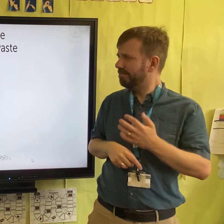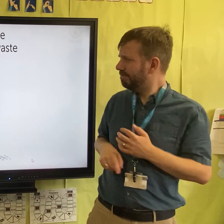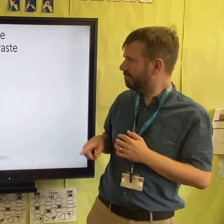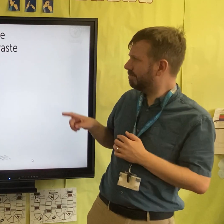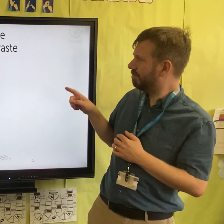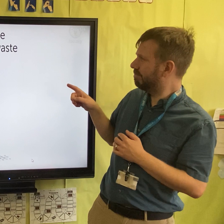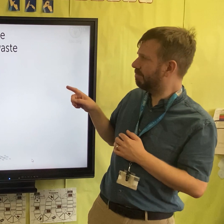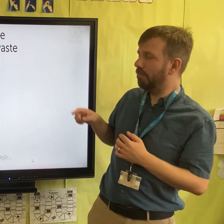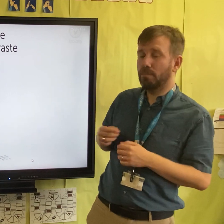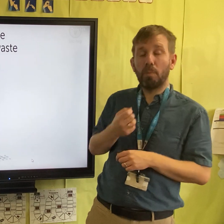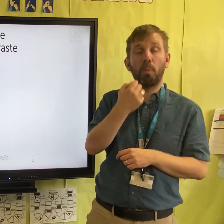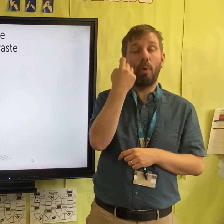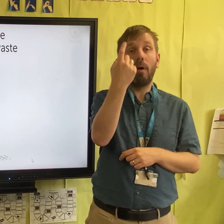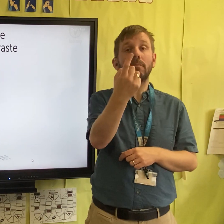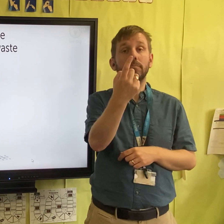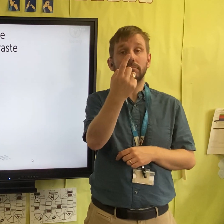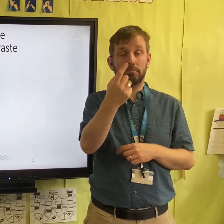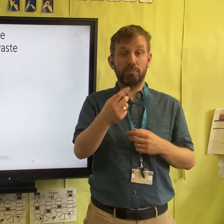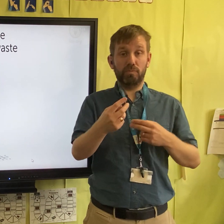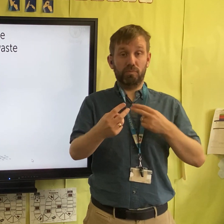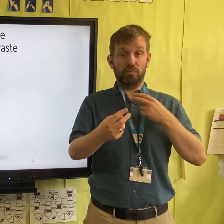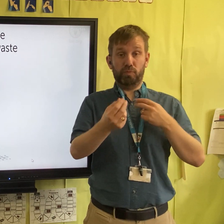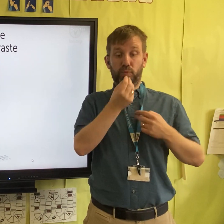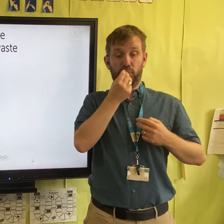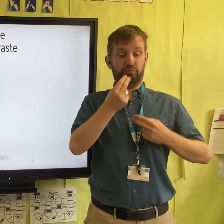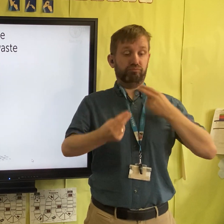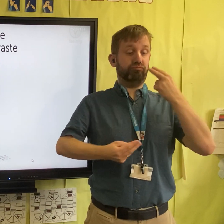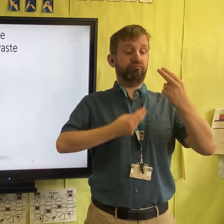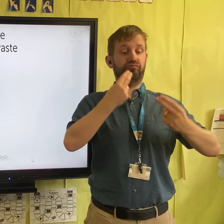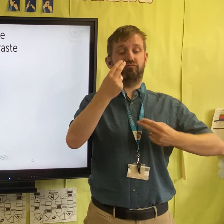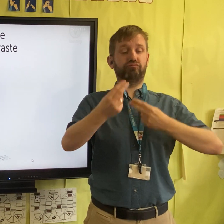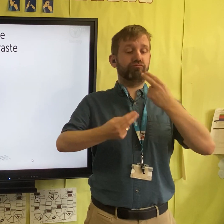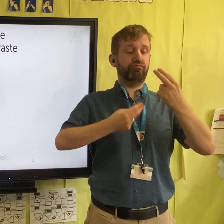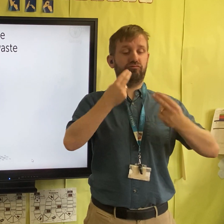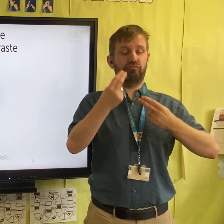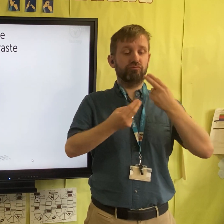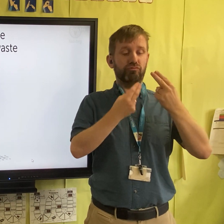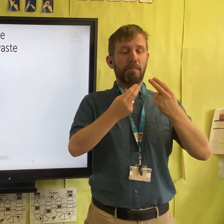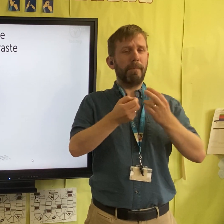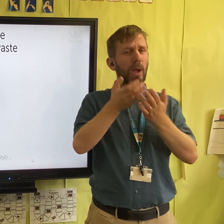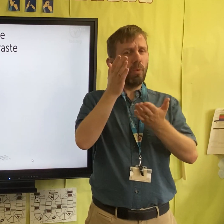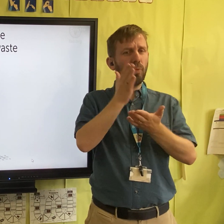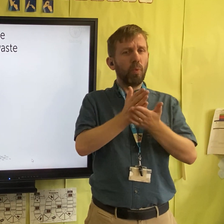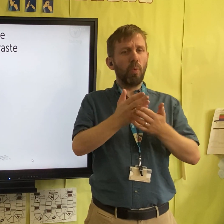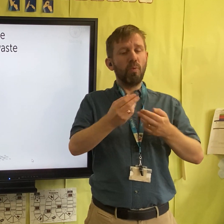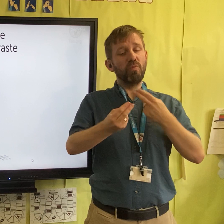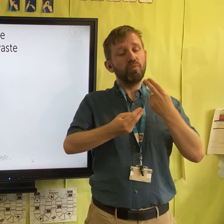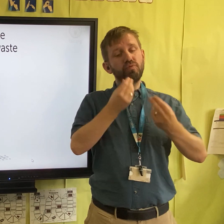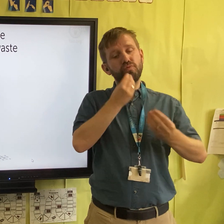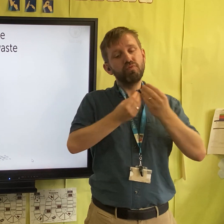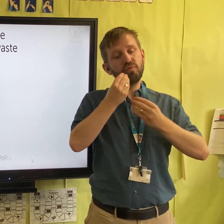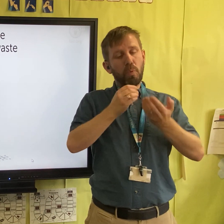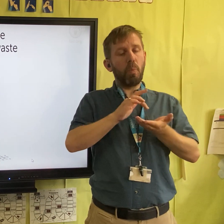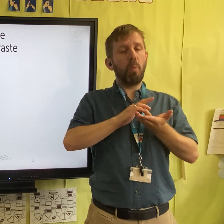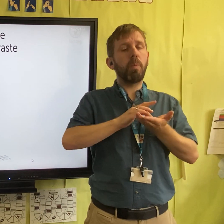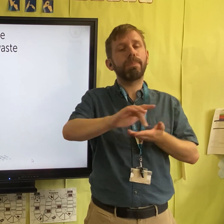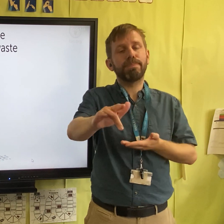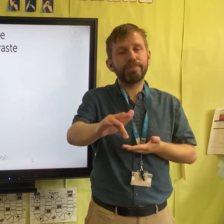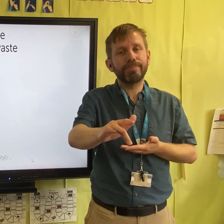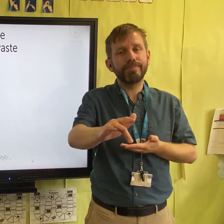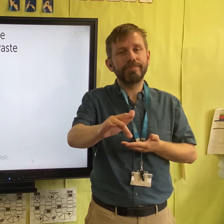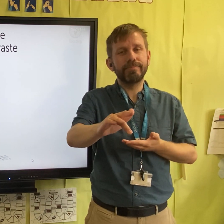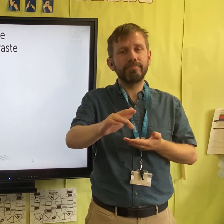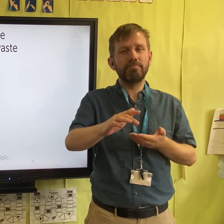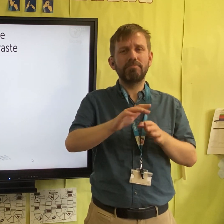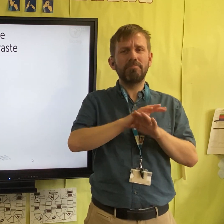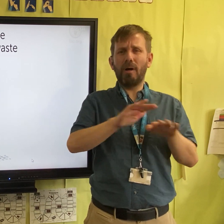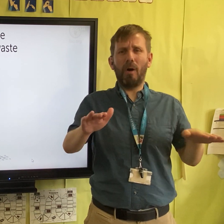Lets have a look, firstly, when you're eating make sure that you wipe your plate clean,